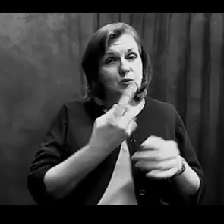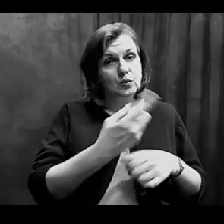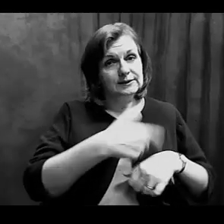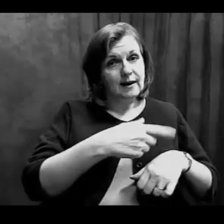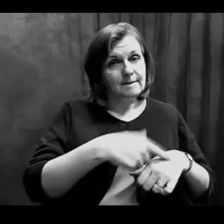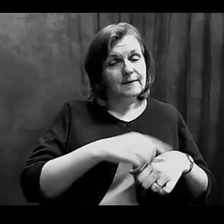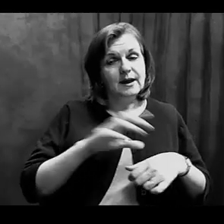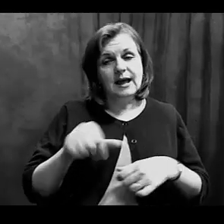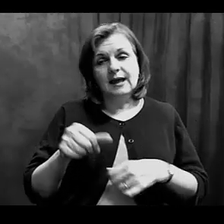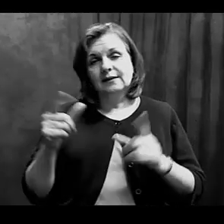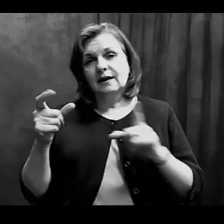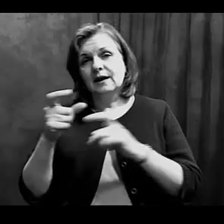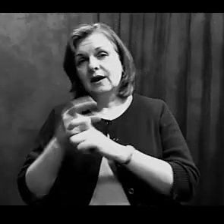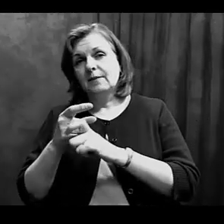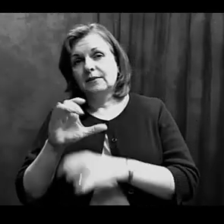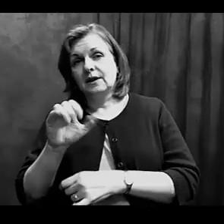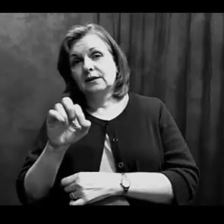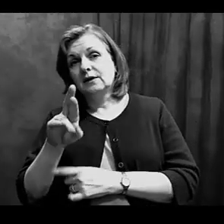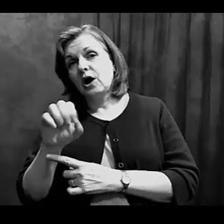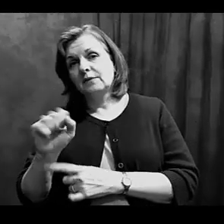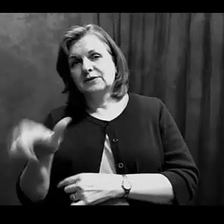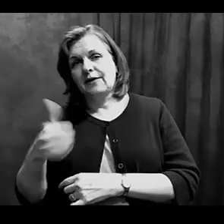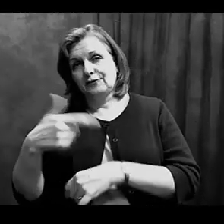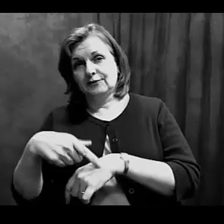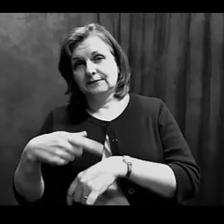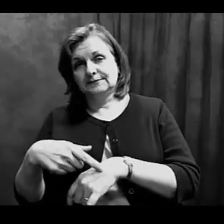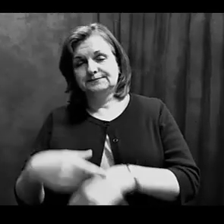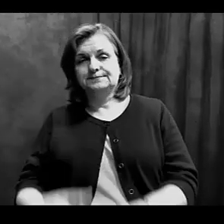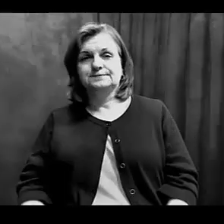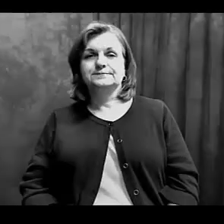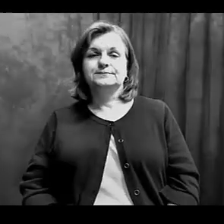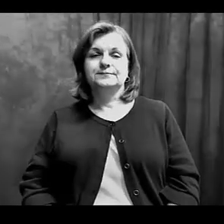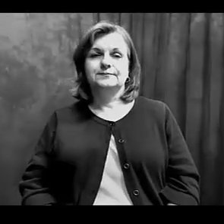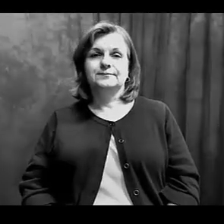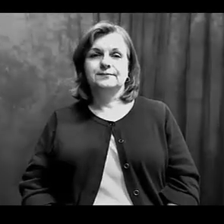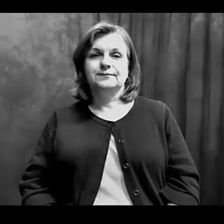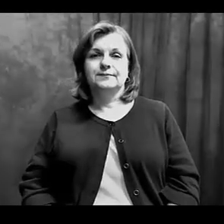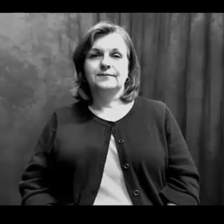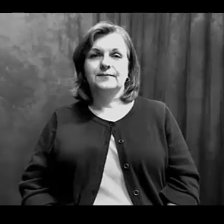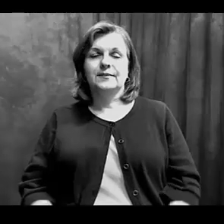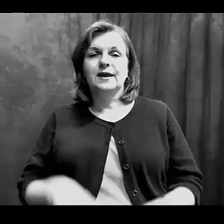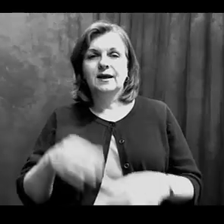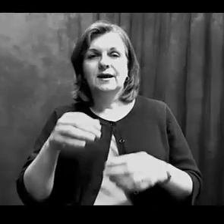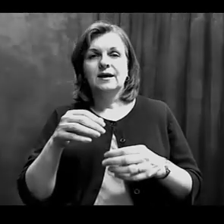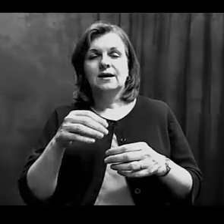case and complex carbohydrates in other cases